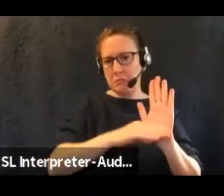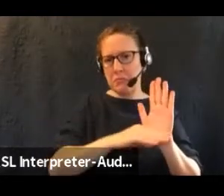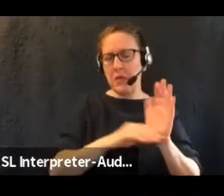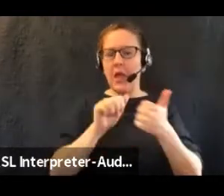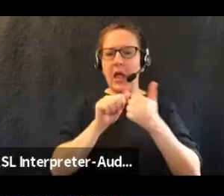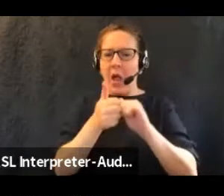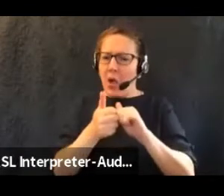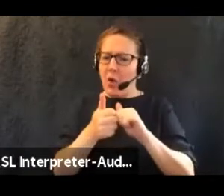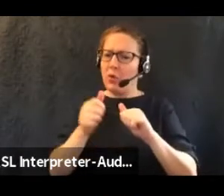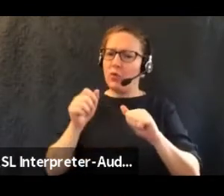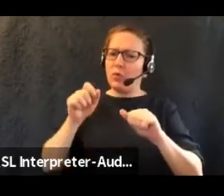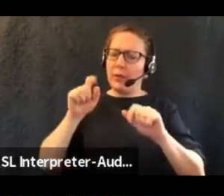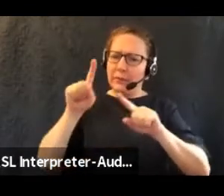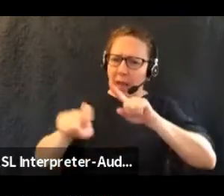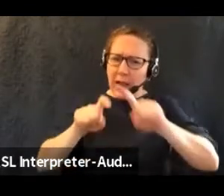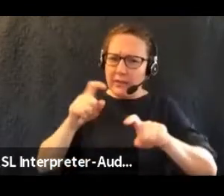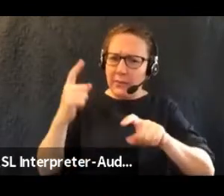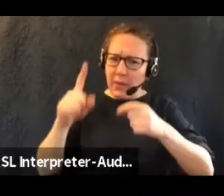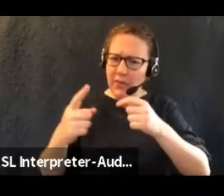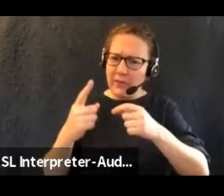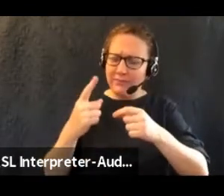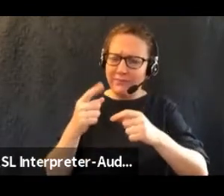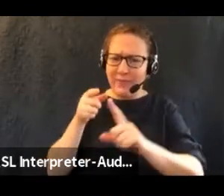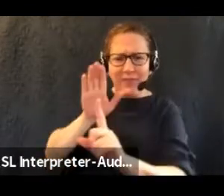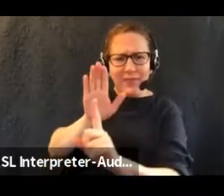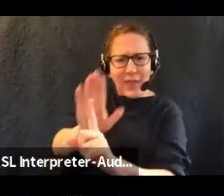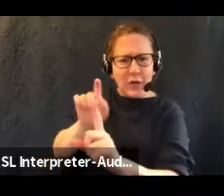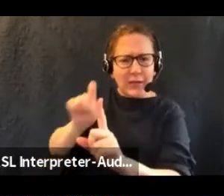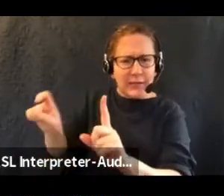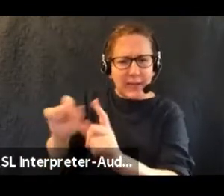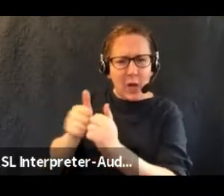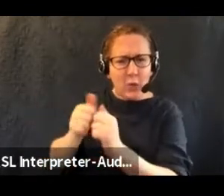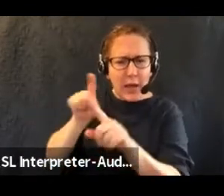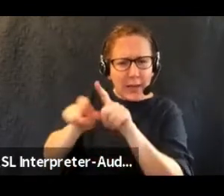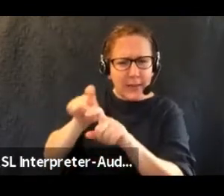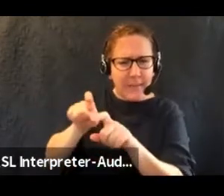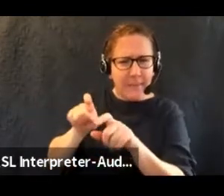about someone's needs? And then how do we go about providing them reasonable accommodation?